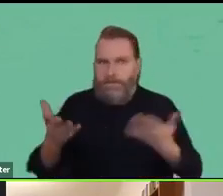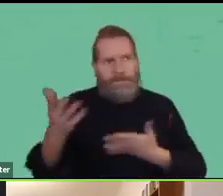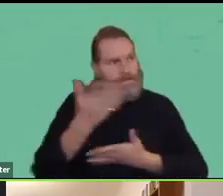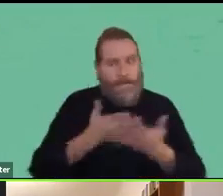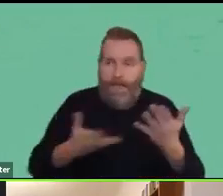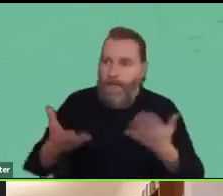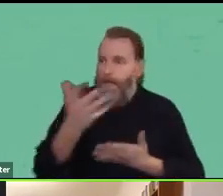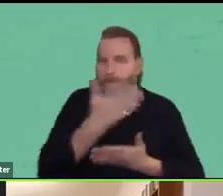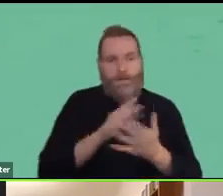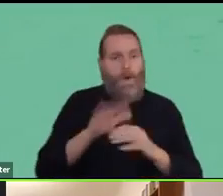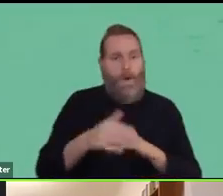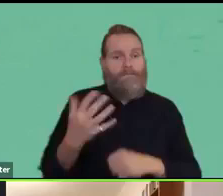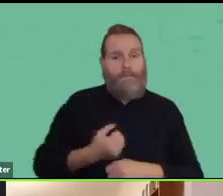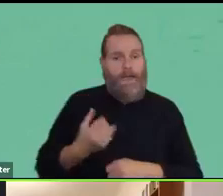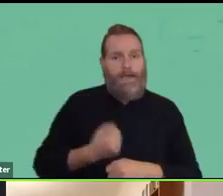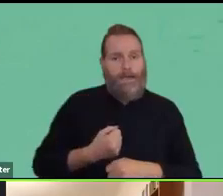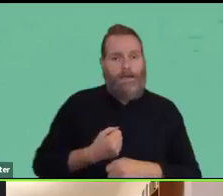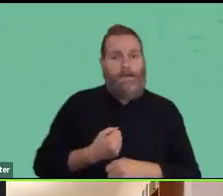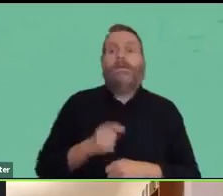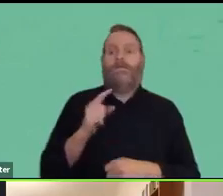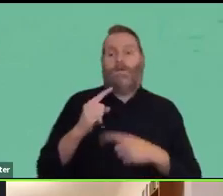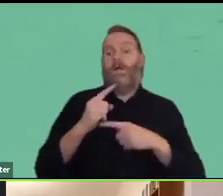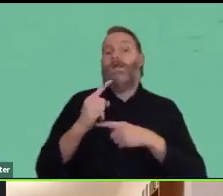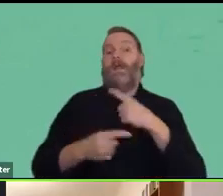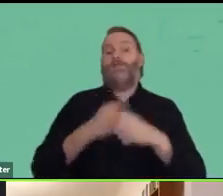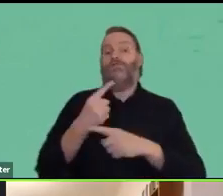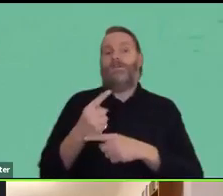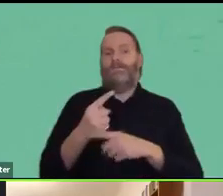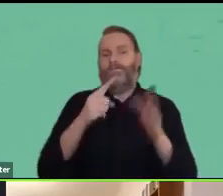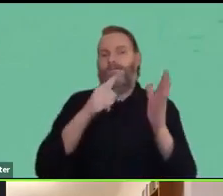we'll be taking stock of what's happened in the debate today, what other unions are saying,